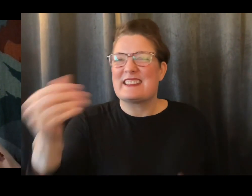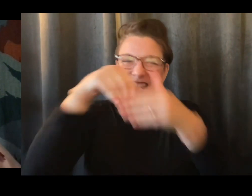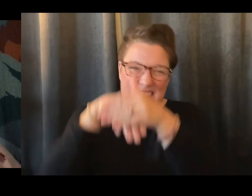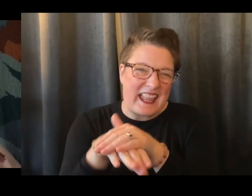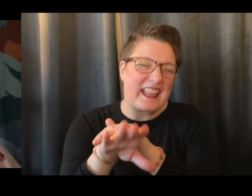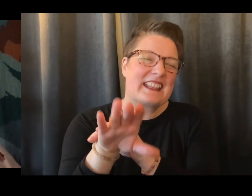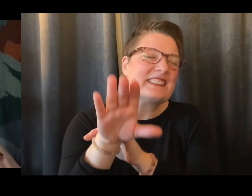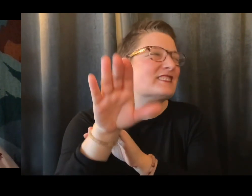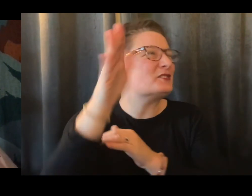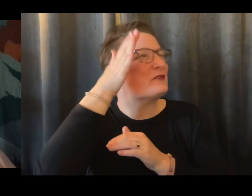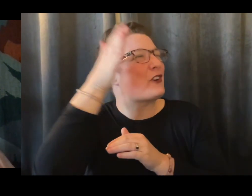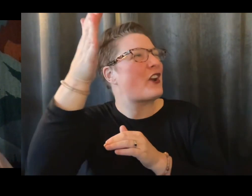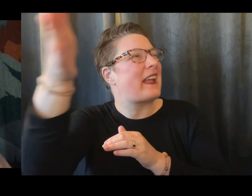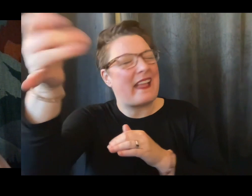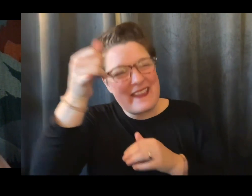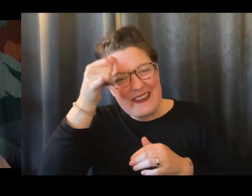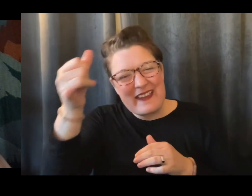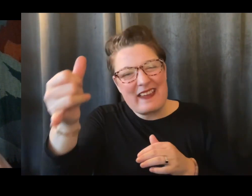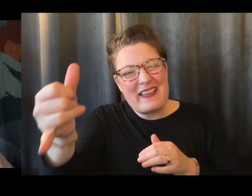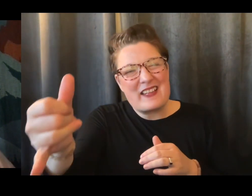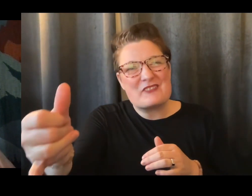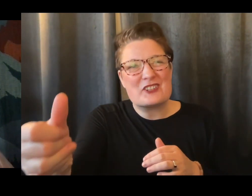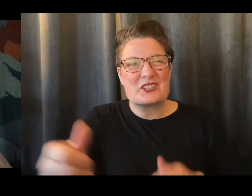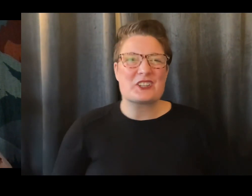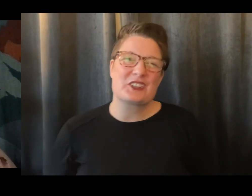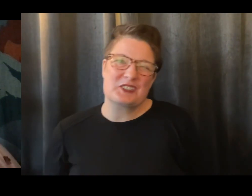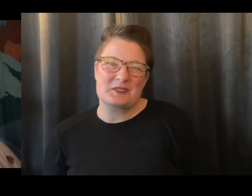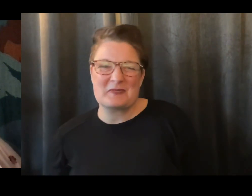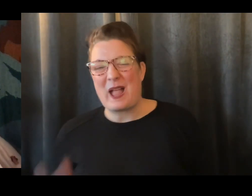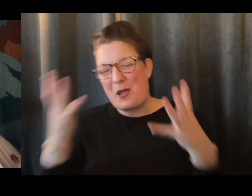How beautiful and delicious it is to see the way you move.